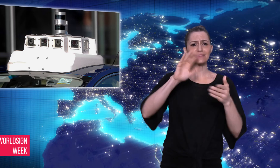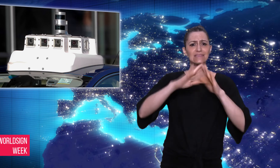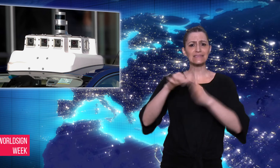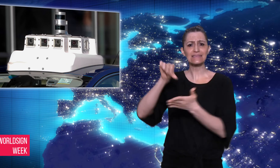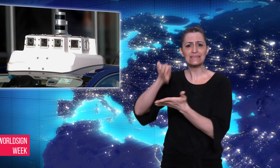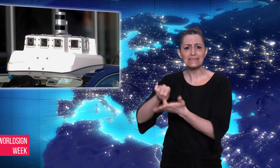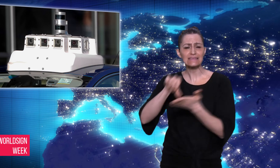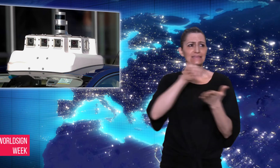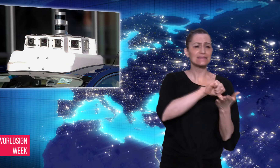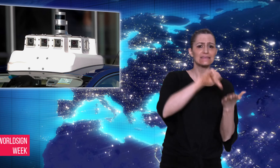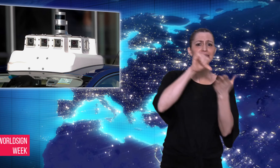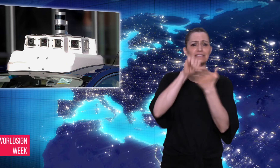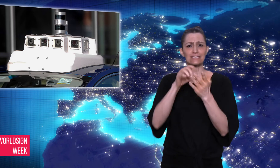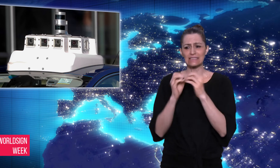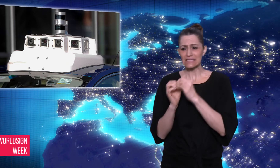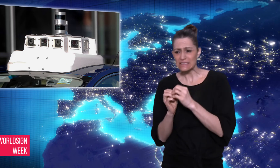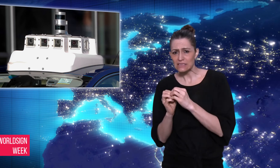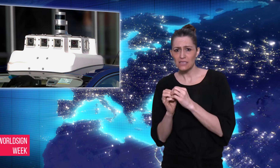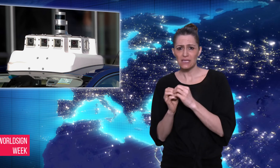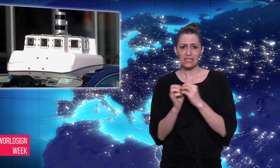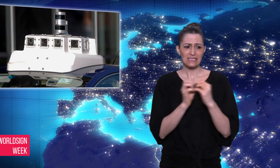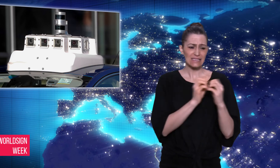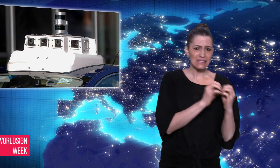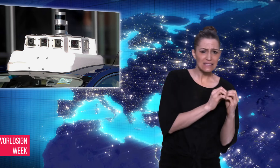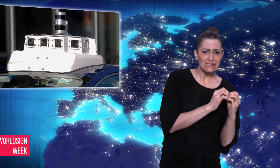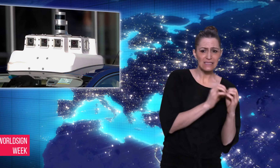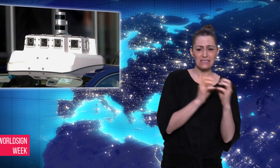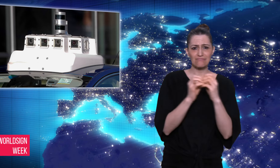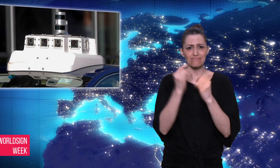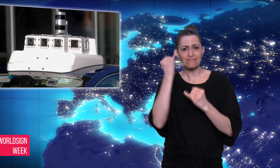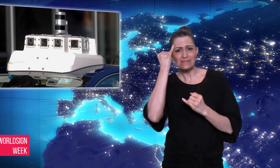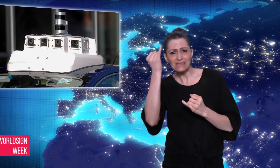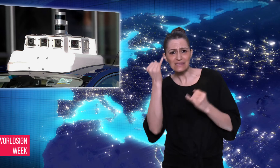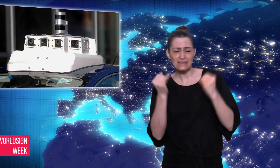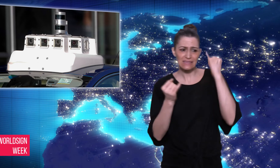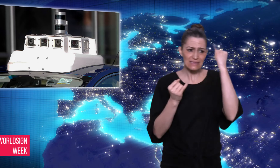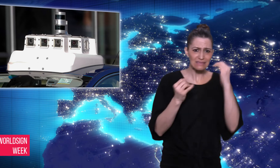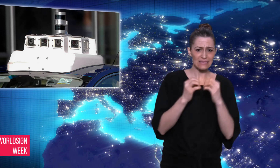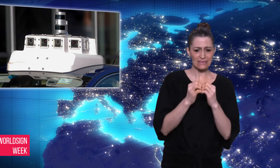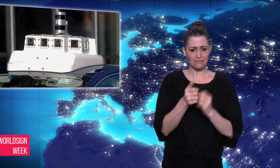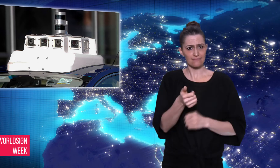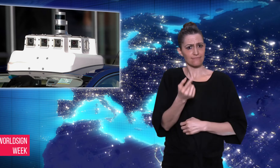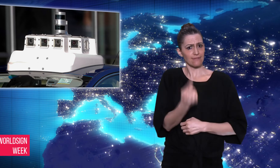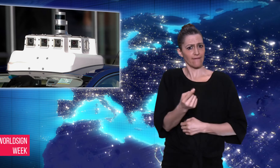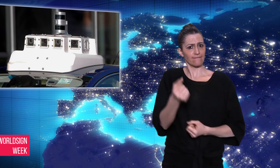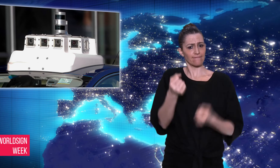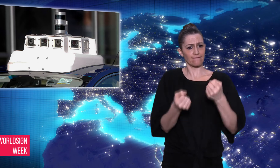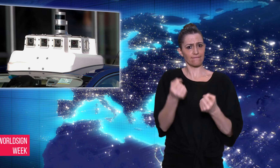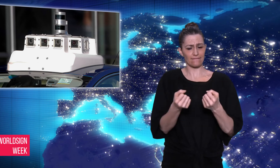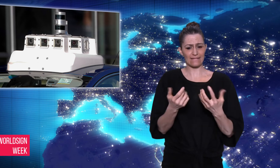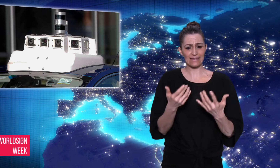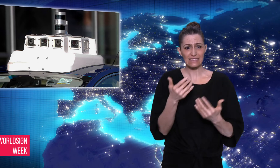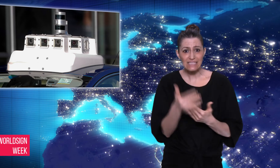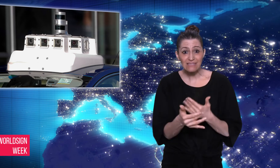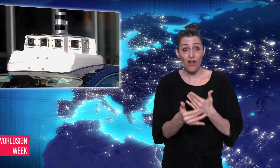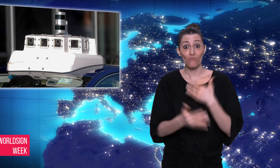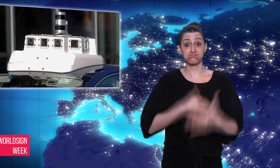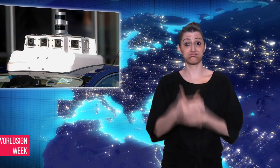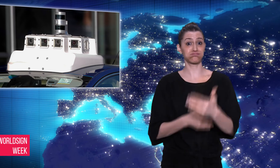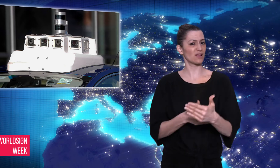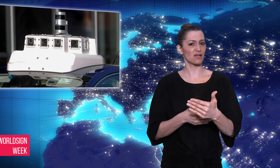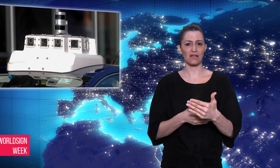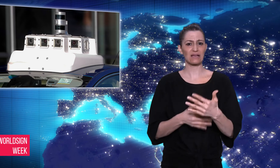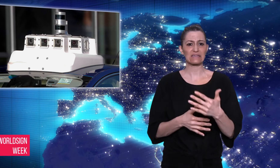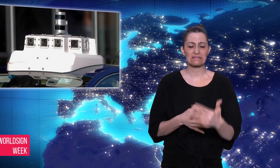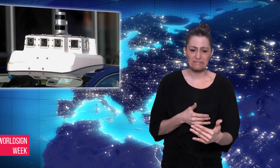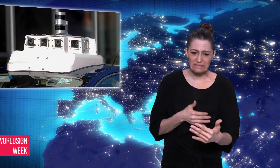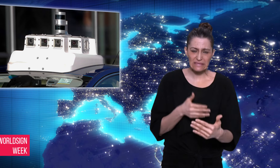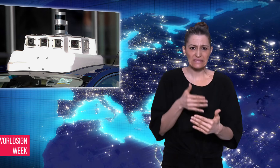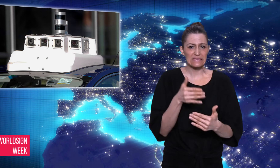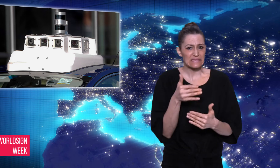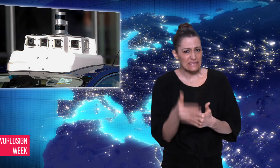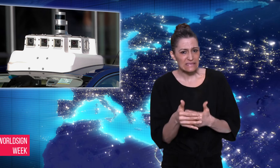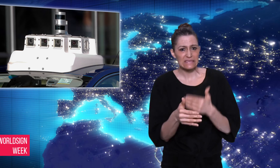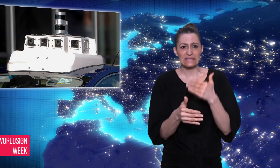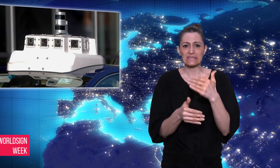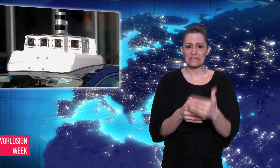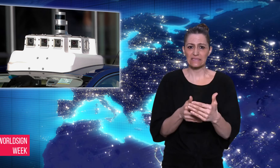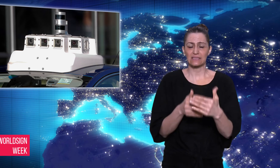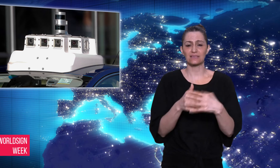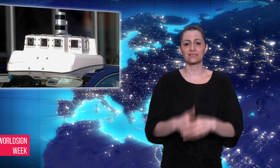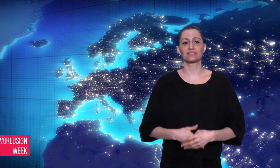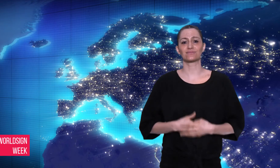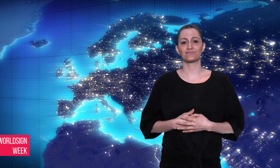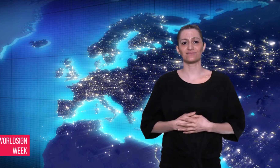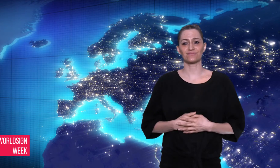several cities and the progress have been slow.